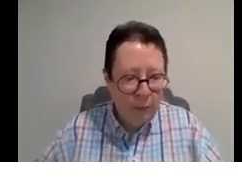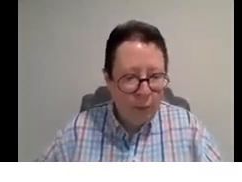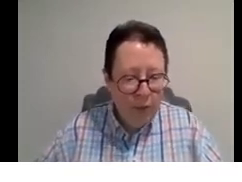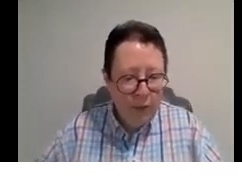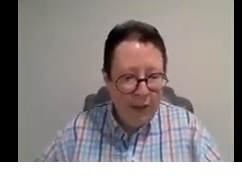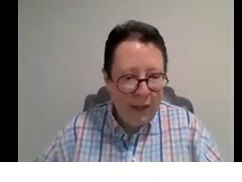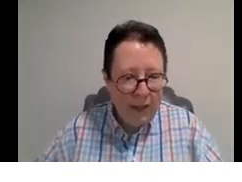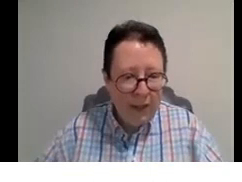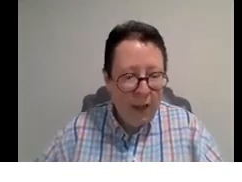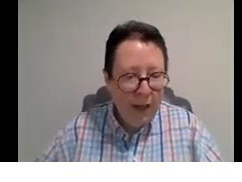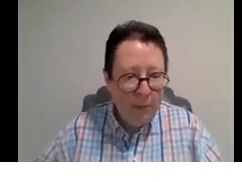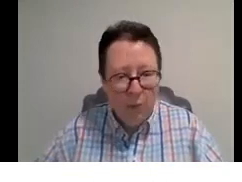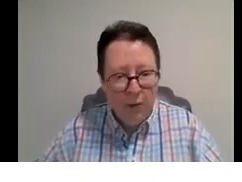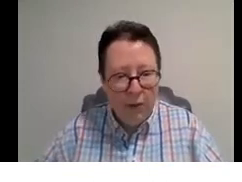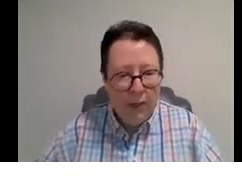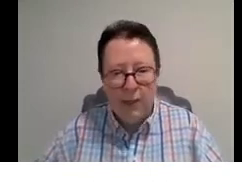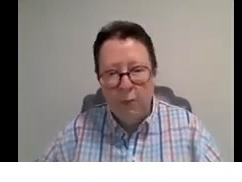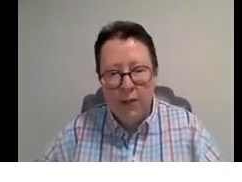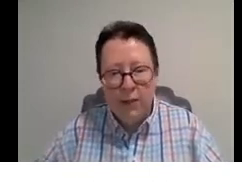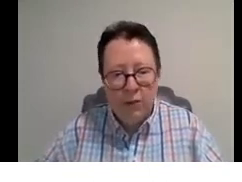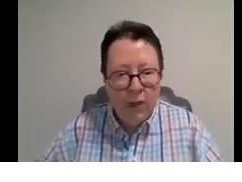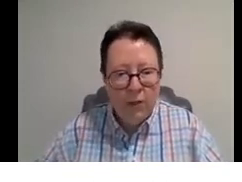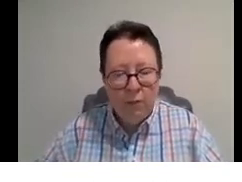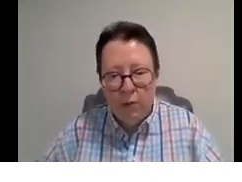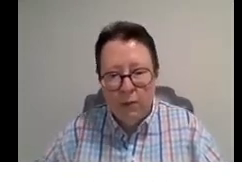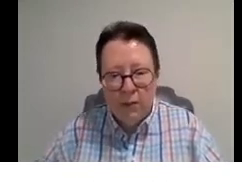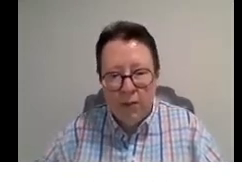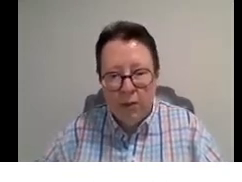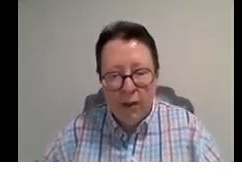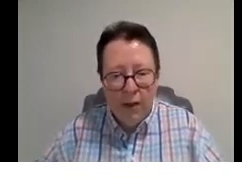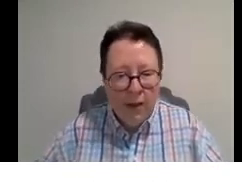maroon and it has a little line between CREEC and Civil Rights Education Enforcement Center